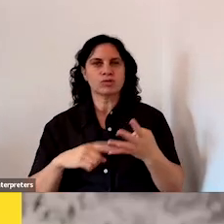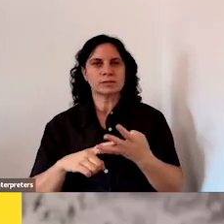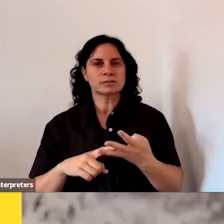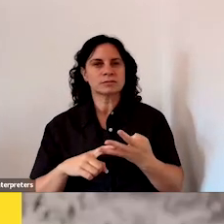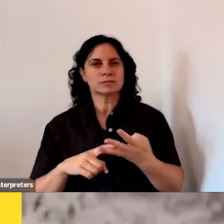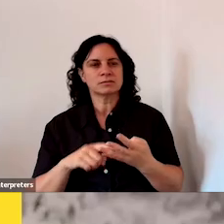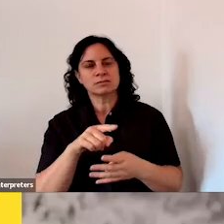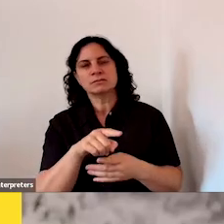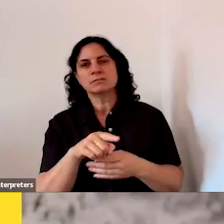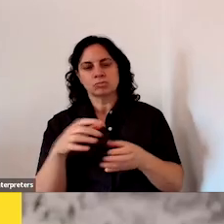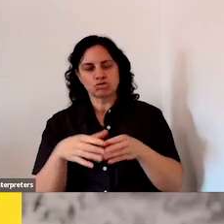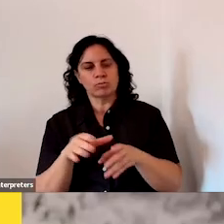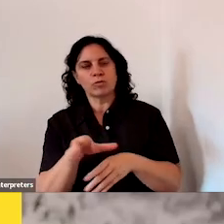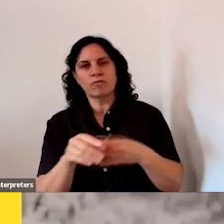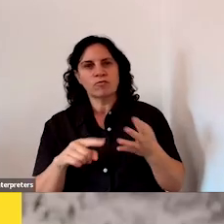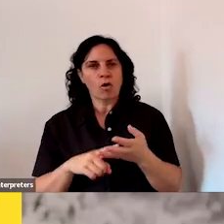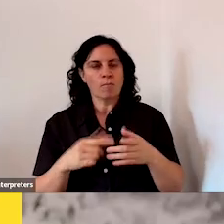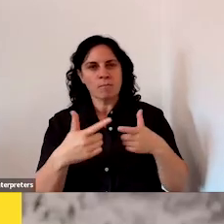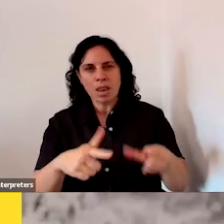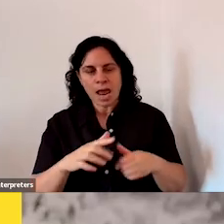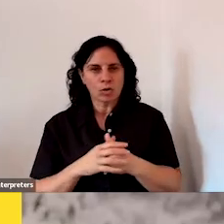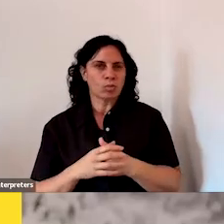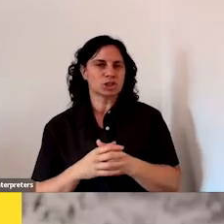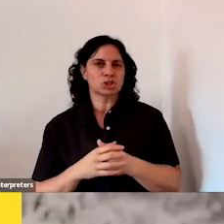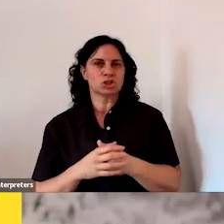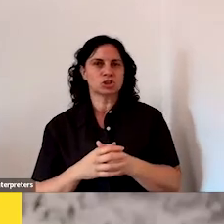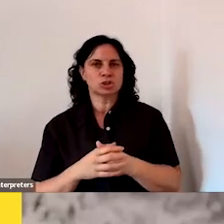accent or language, gender identity, sexual orientation,